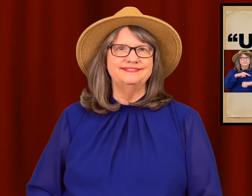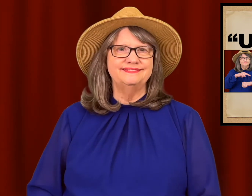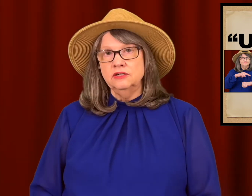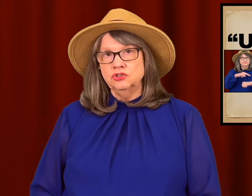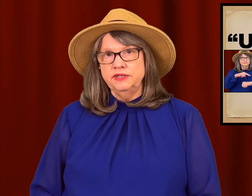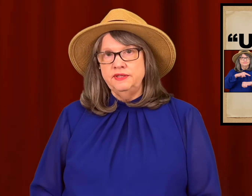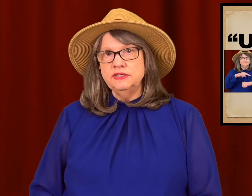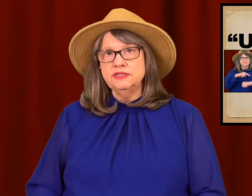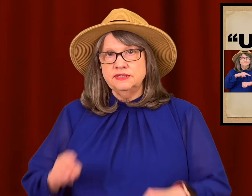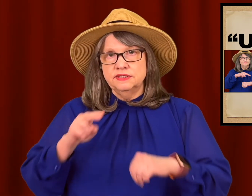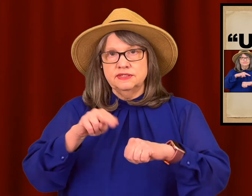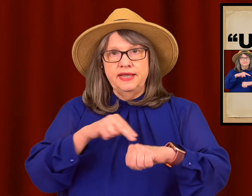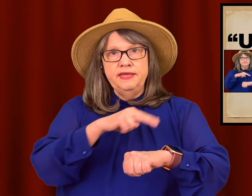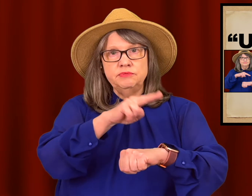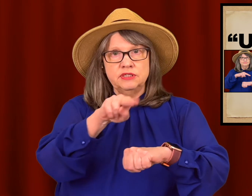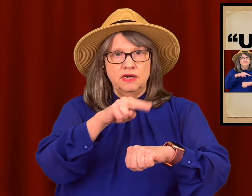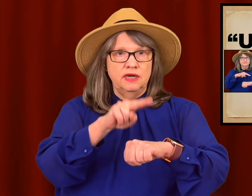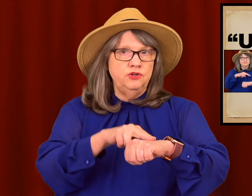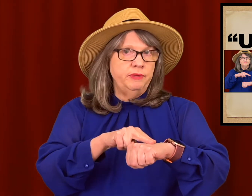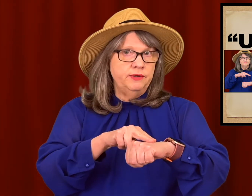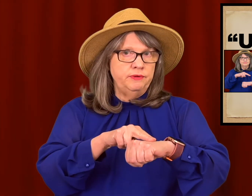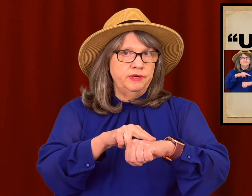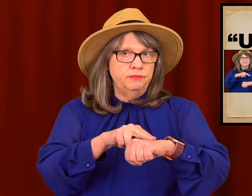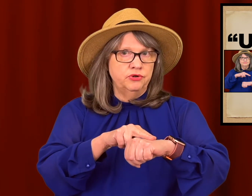Actually, this is the same sign you may remember